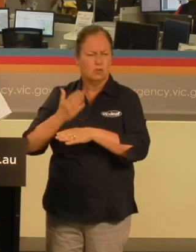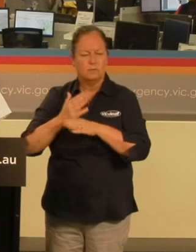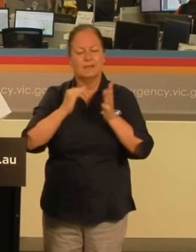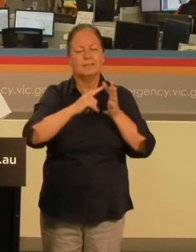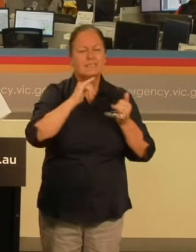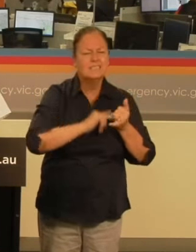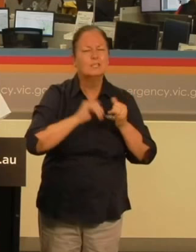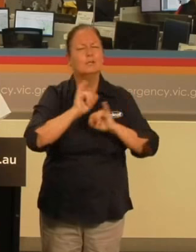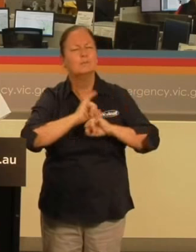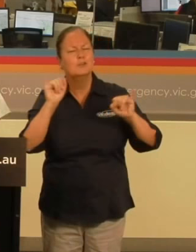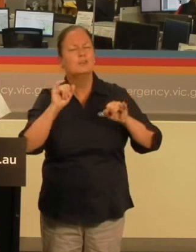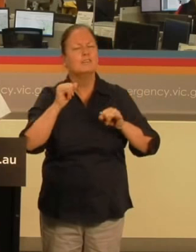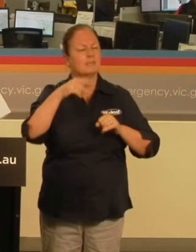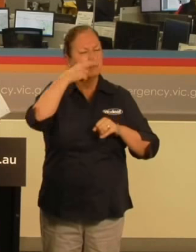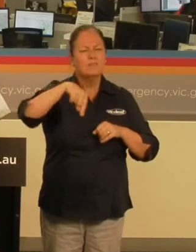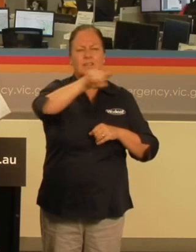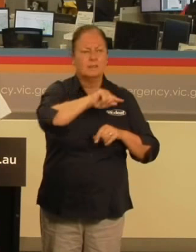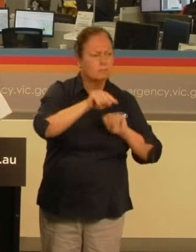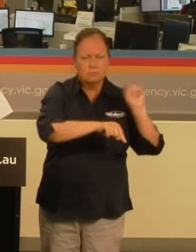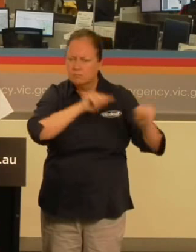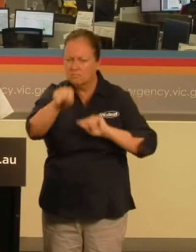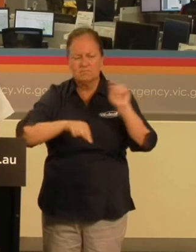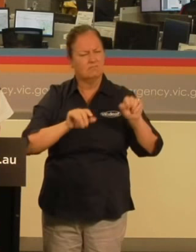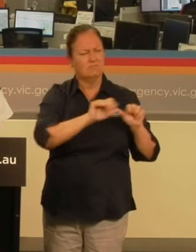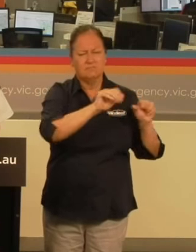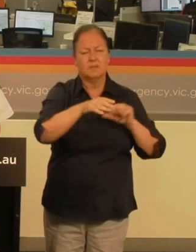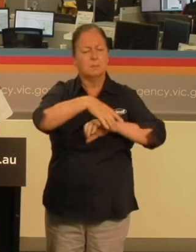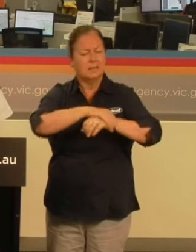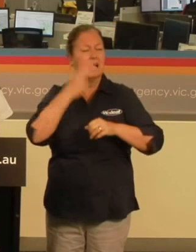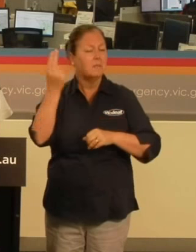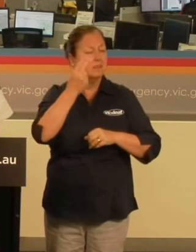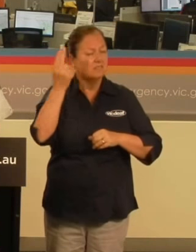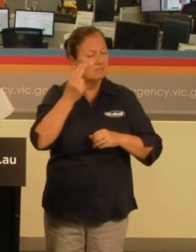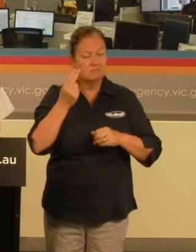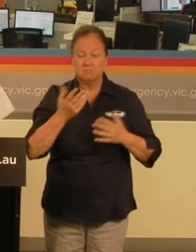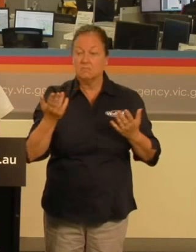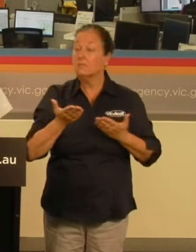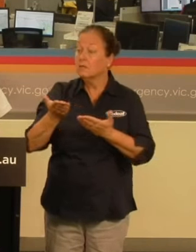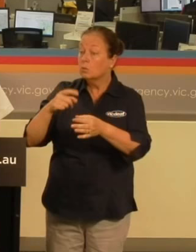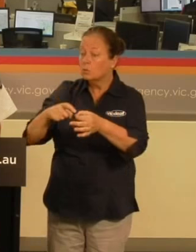out there doing their work and obviously with police and ambulance. Over to questions